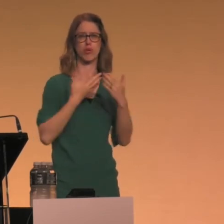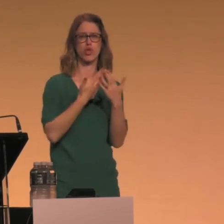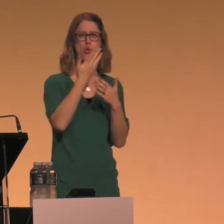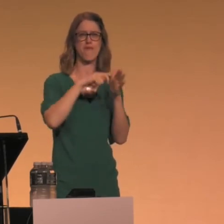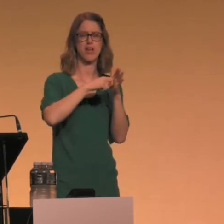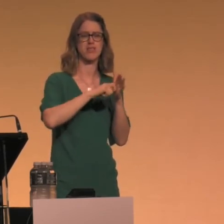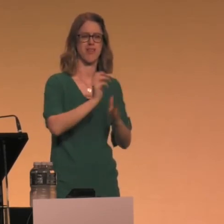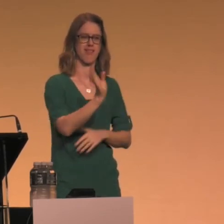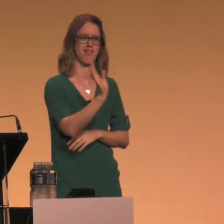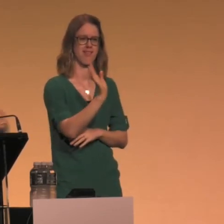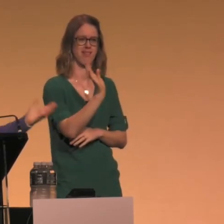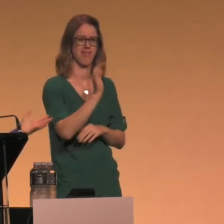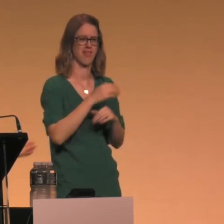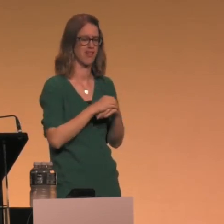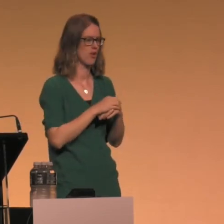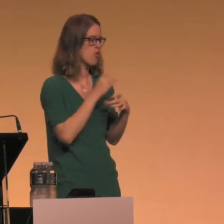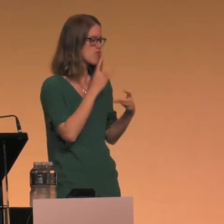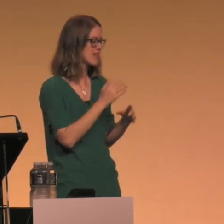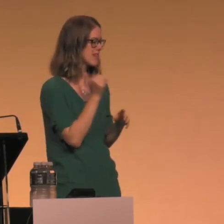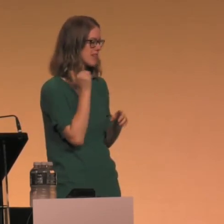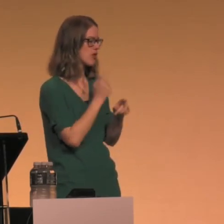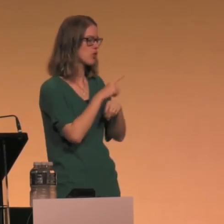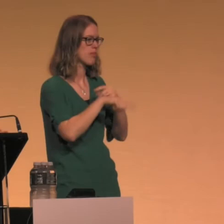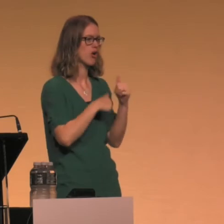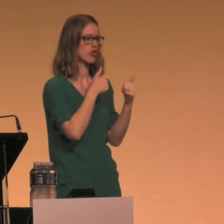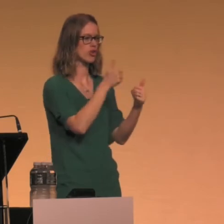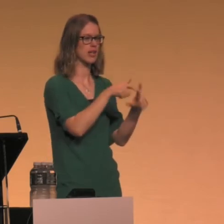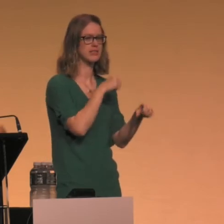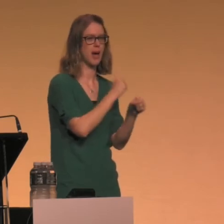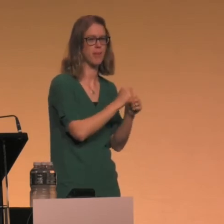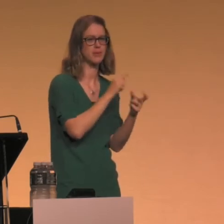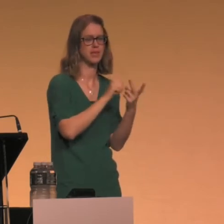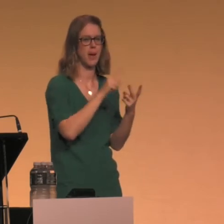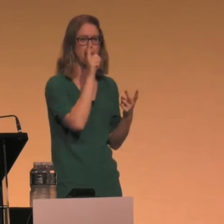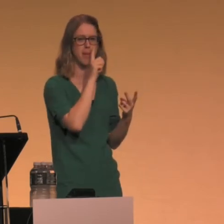We've talked about good examples already yesterday, and people are really proud of things